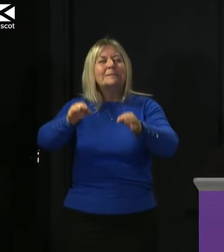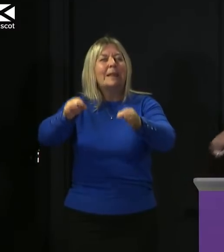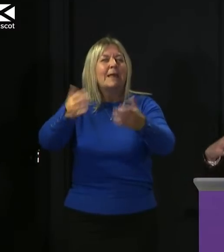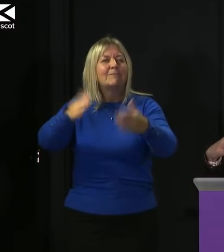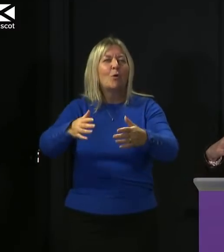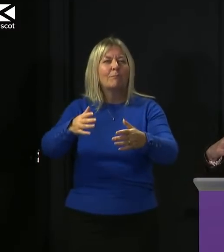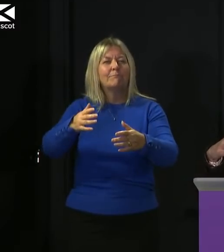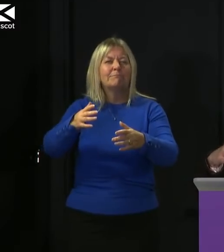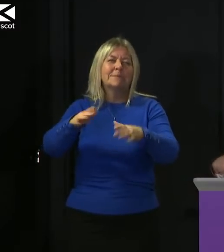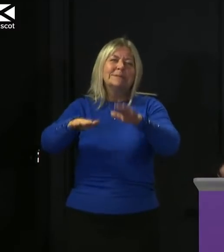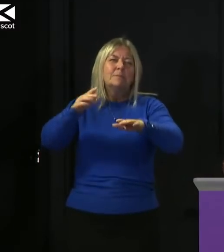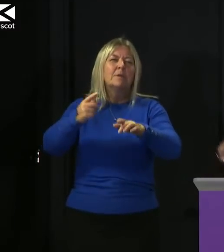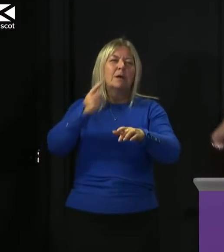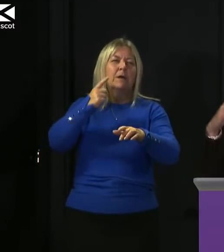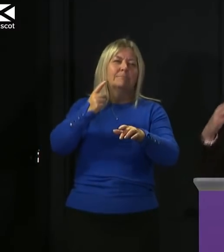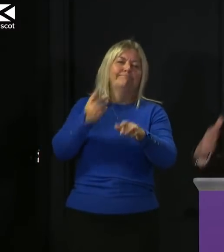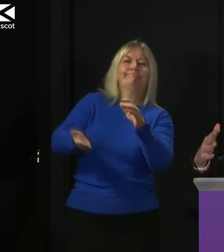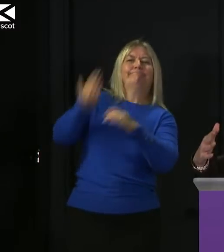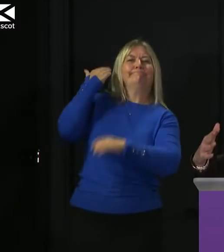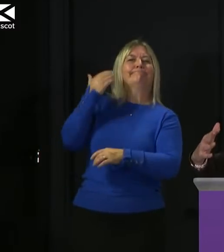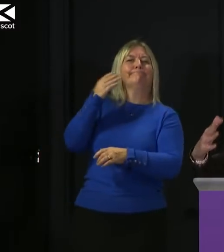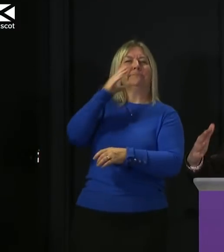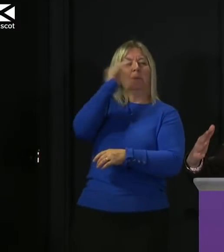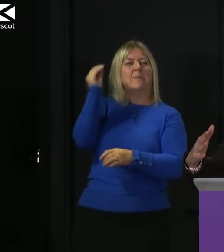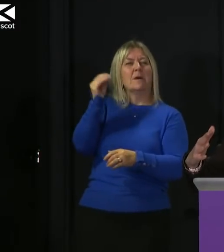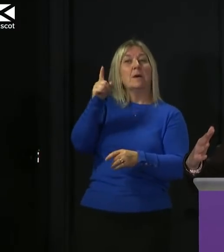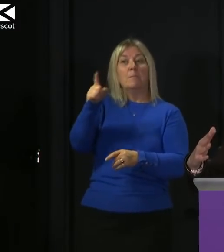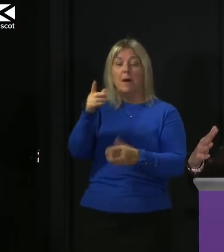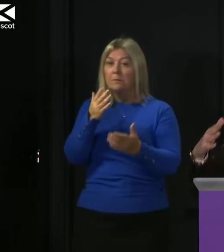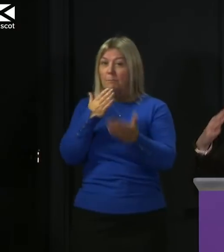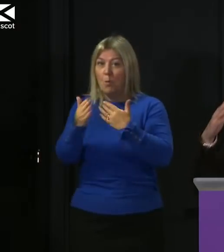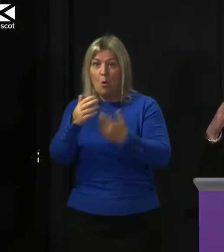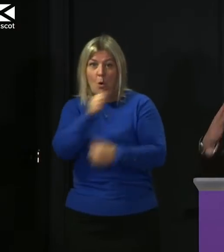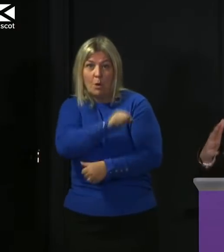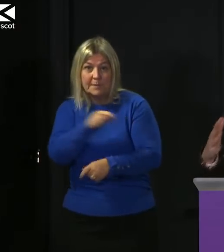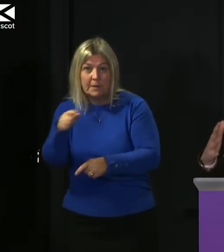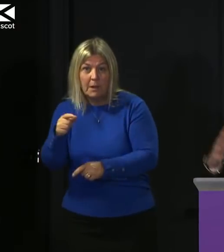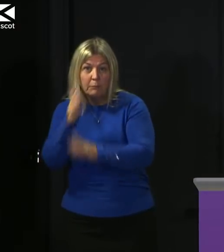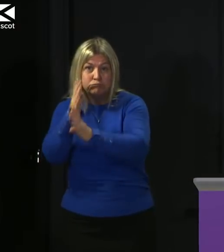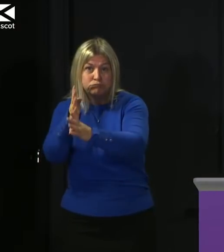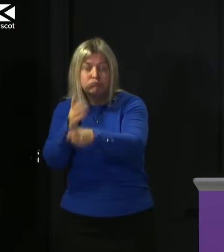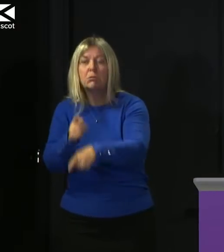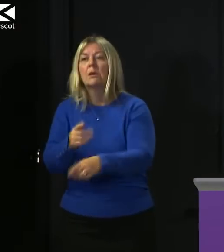hospital cases started to rise, intensive care cases started to rise, and deaths started to rise